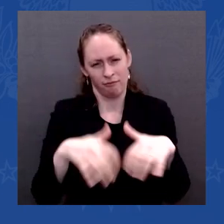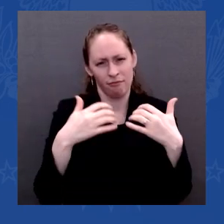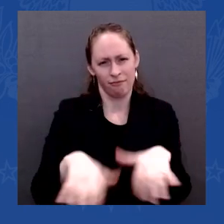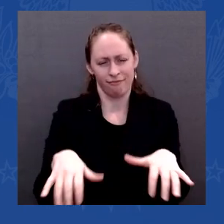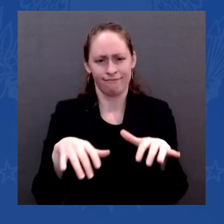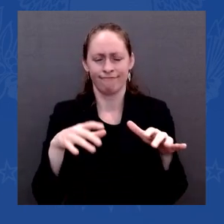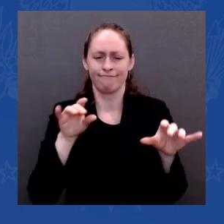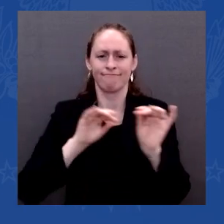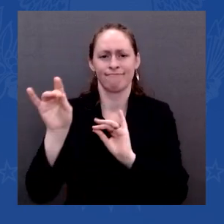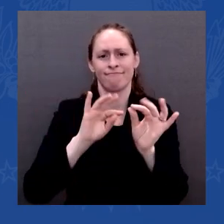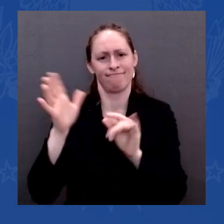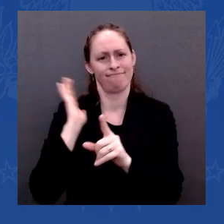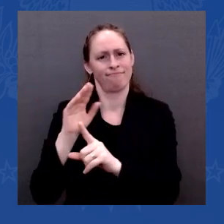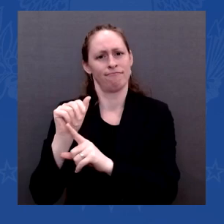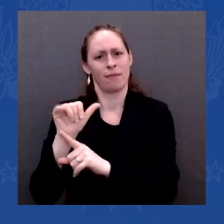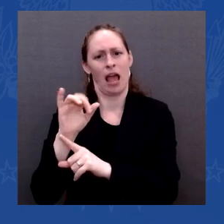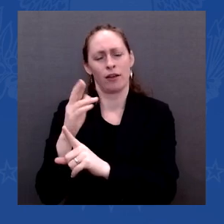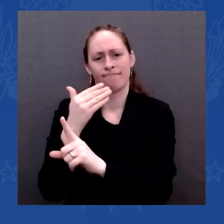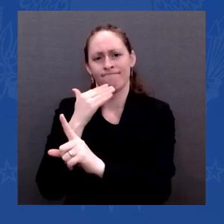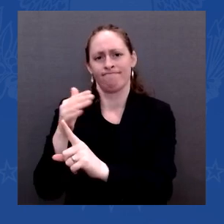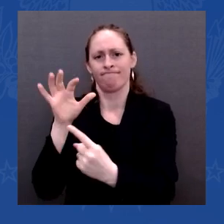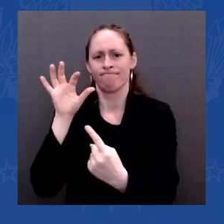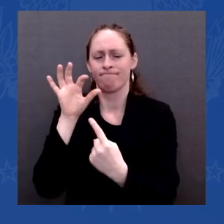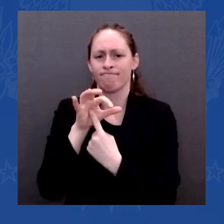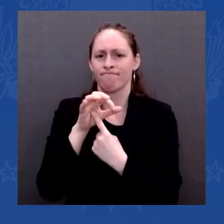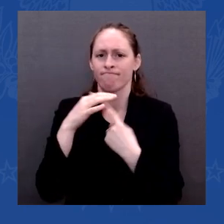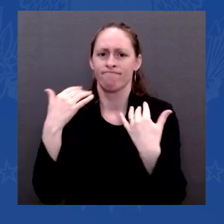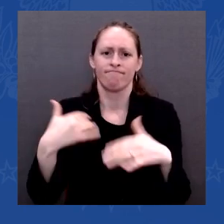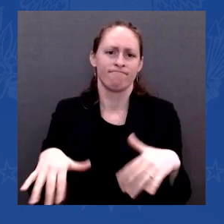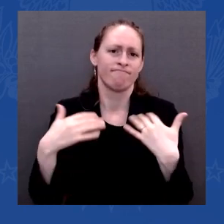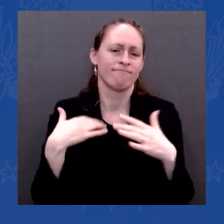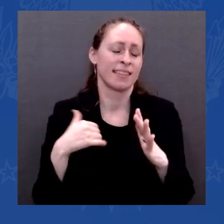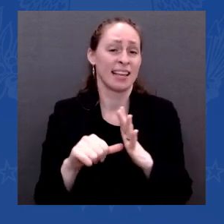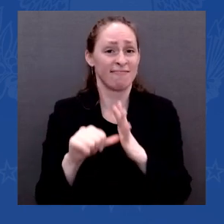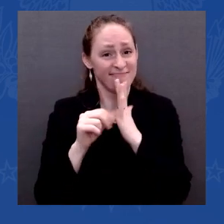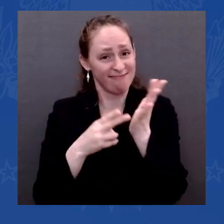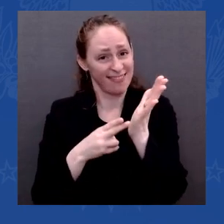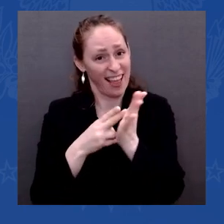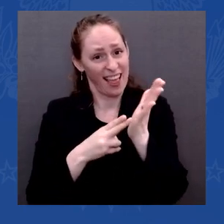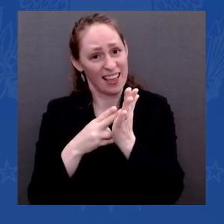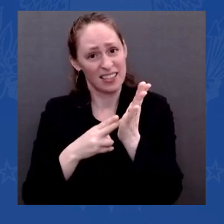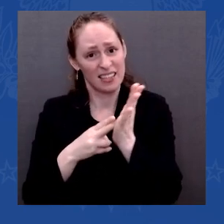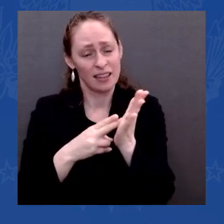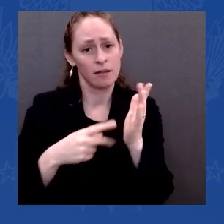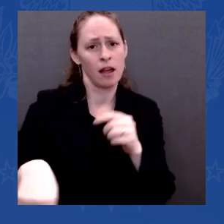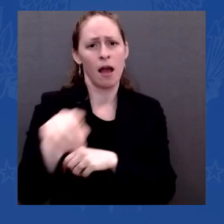Because mayors know the measure of success isn’t scoring partisan points, it’s did you fix the problem.